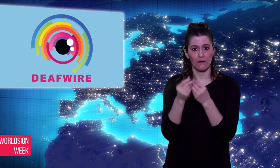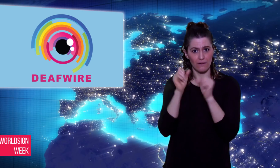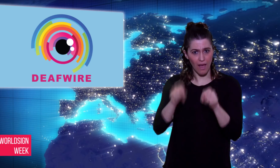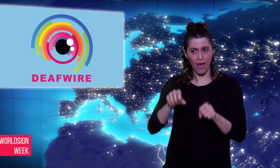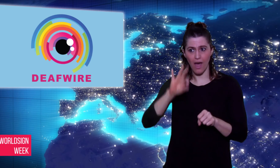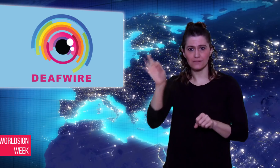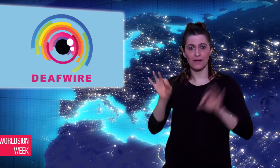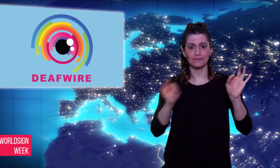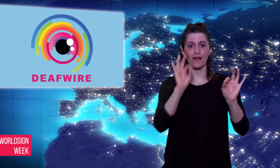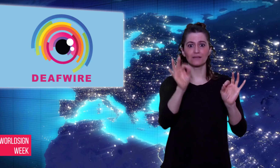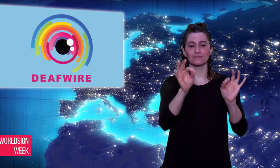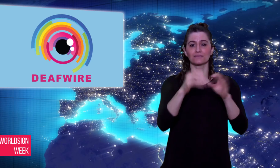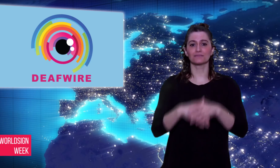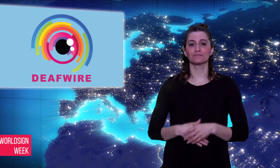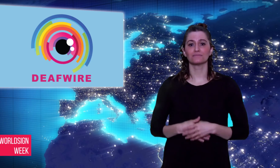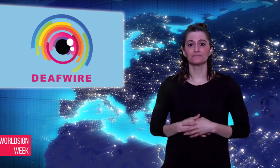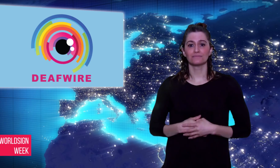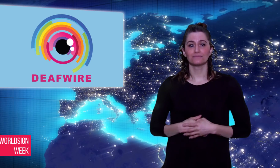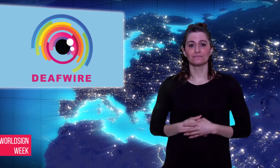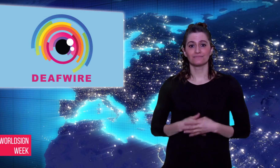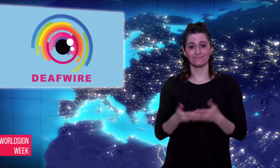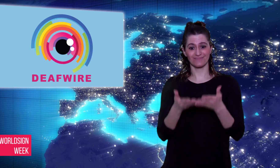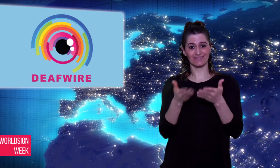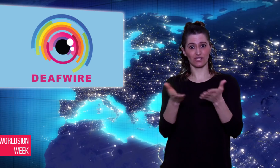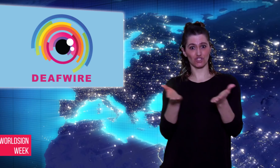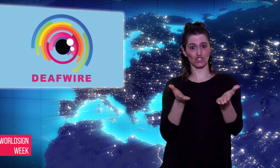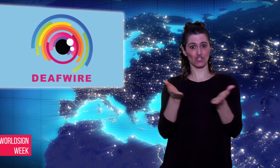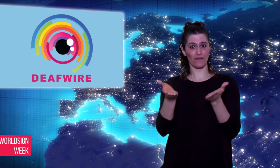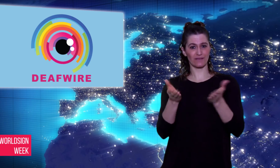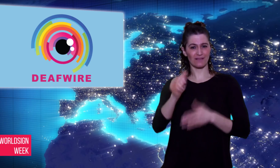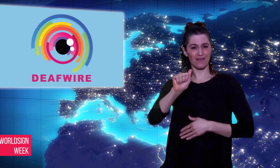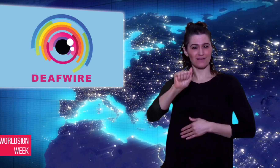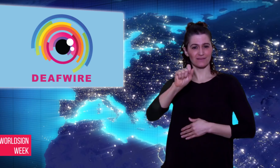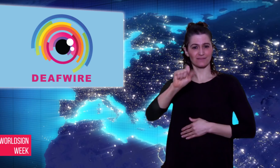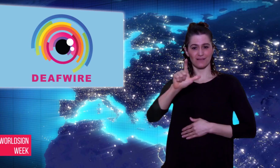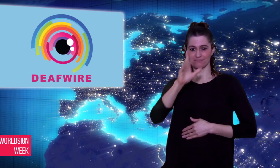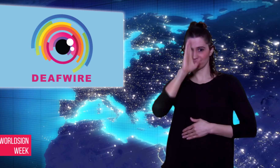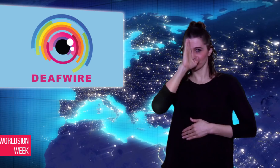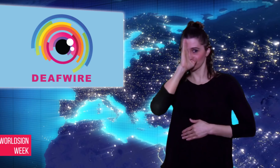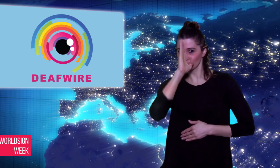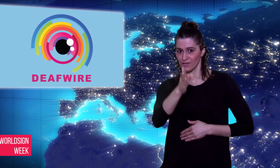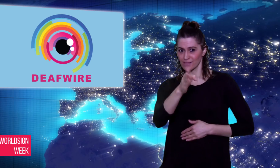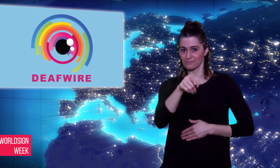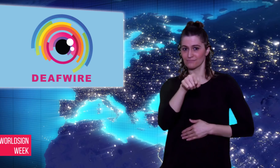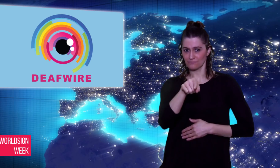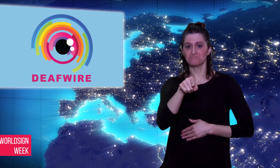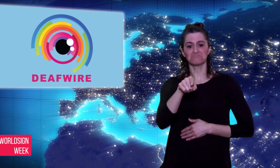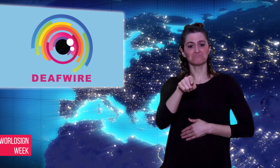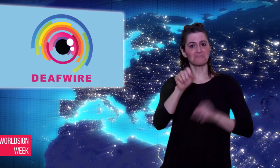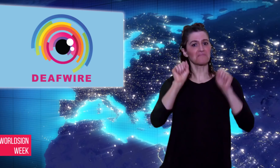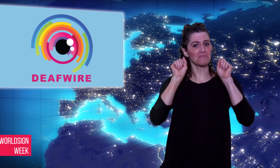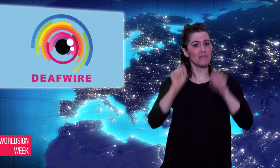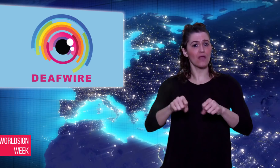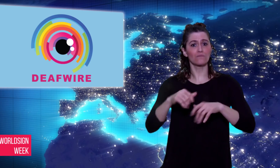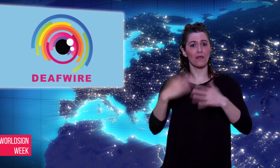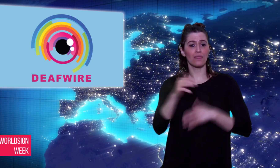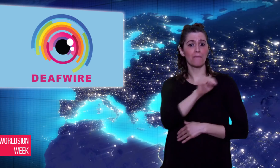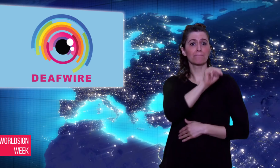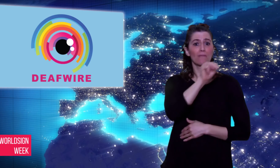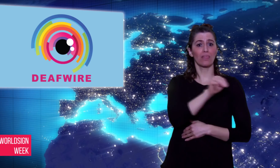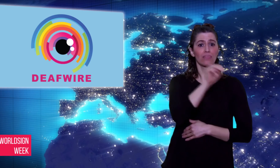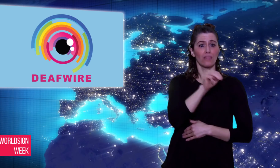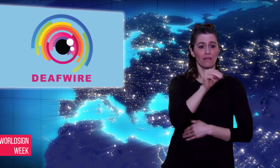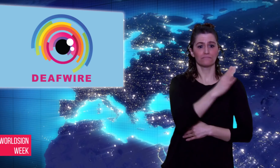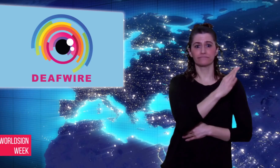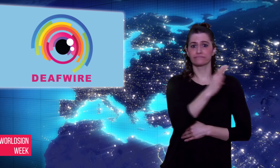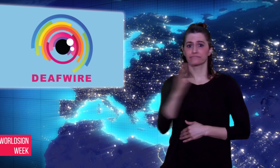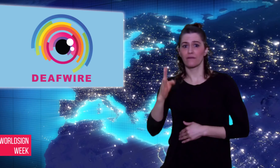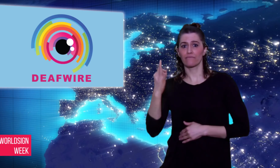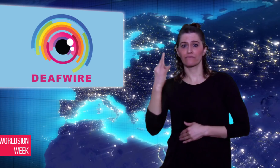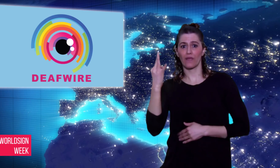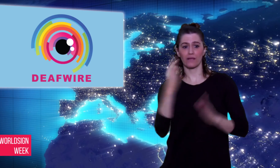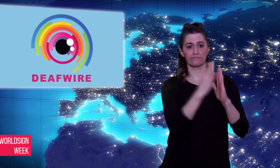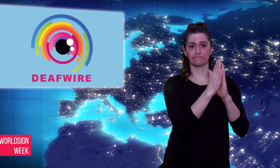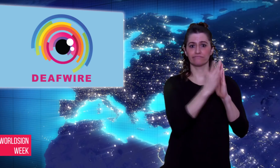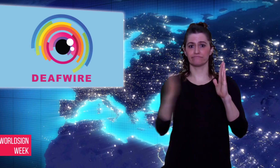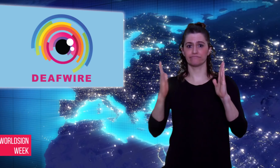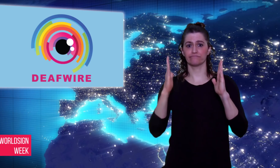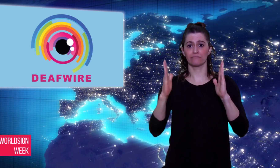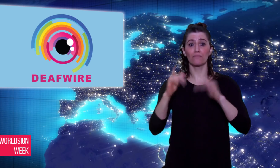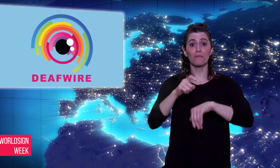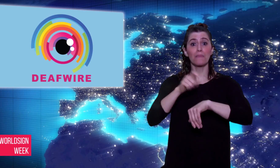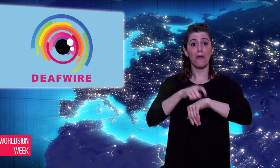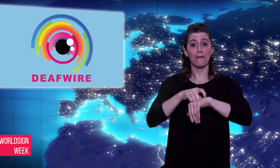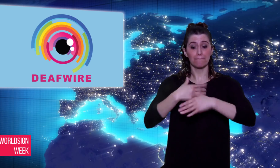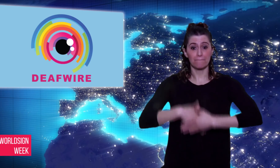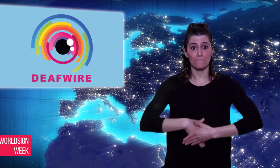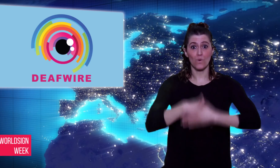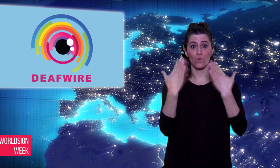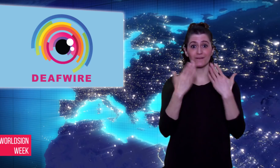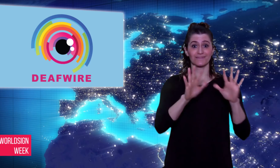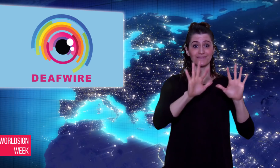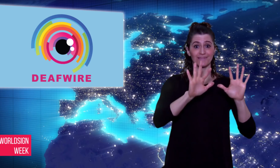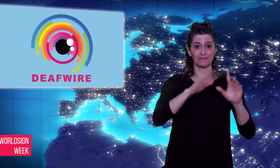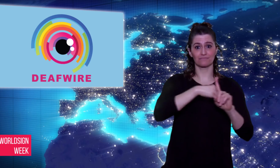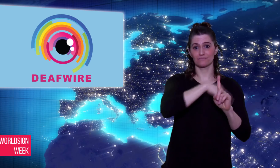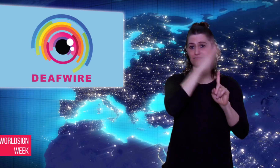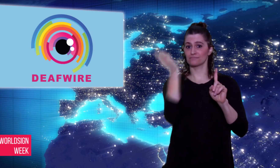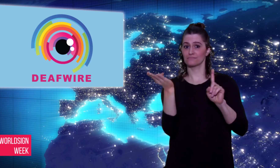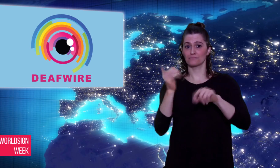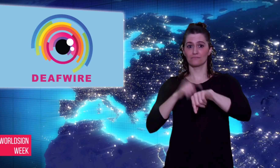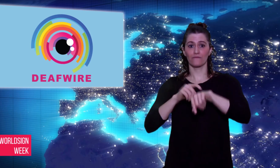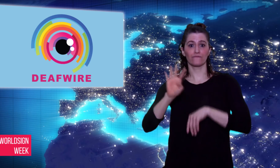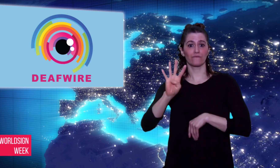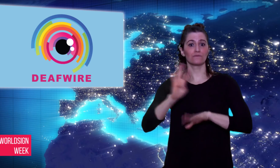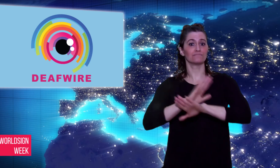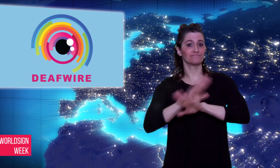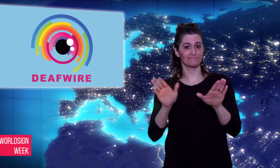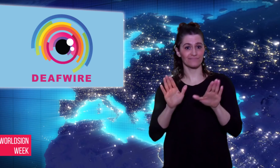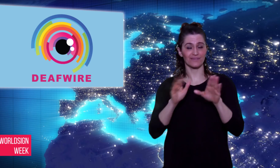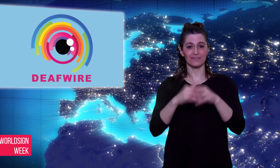Fridays from 10 AM to 4 PM.